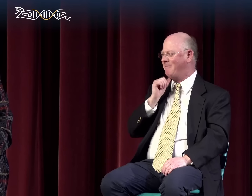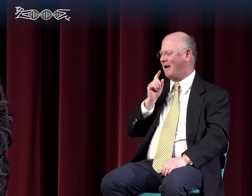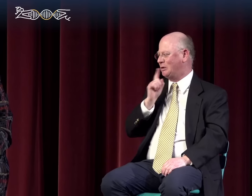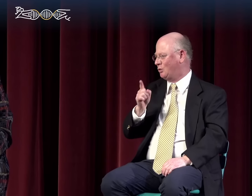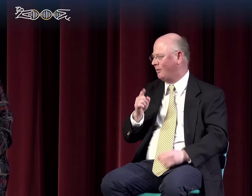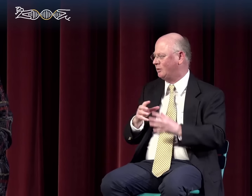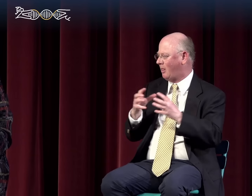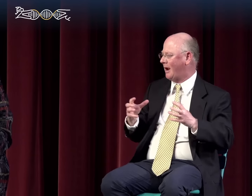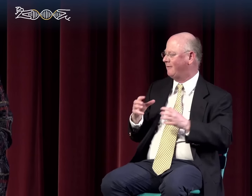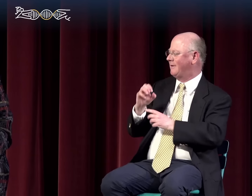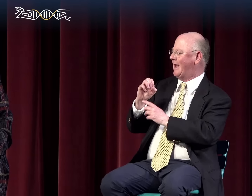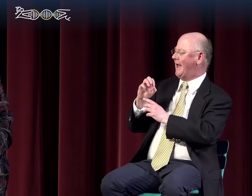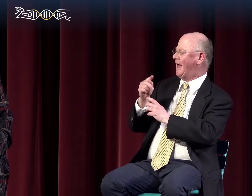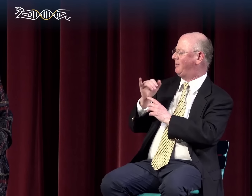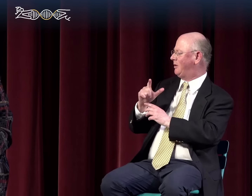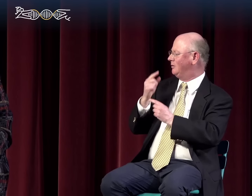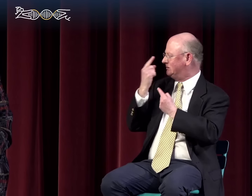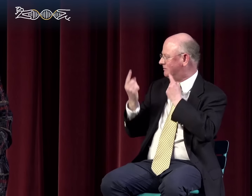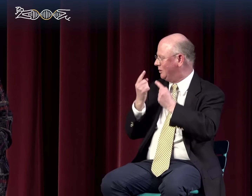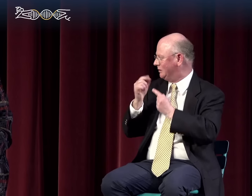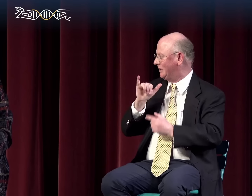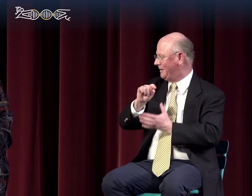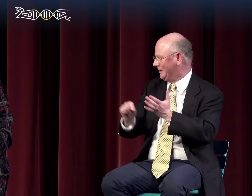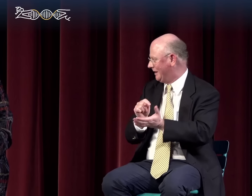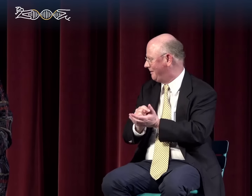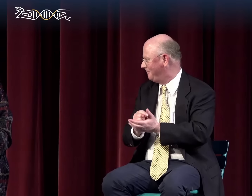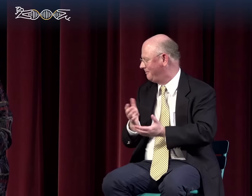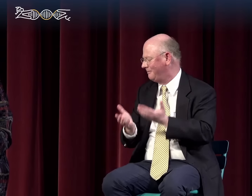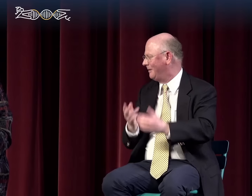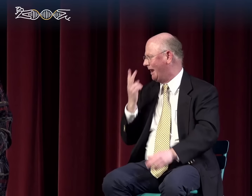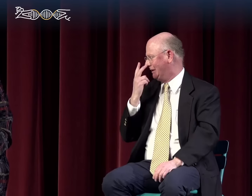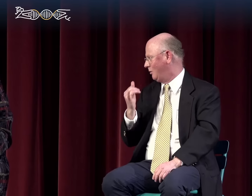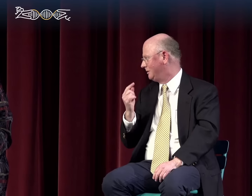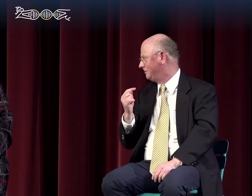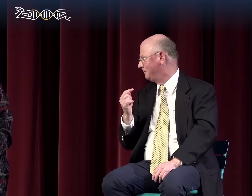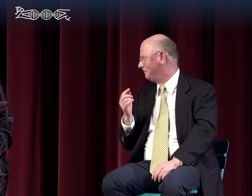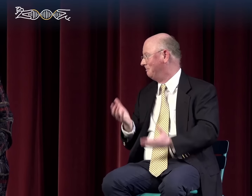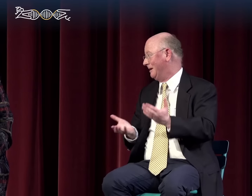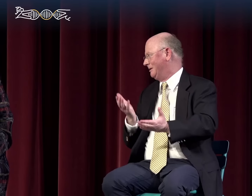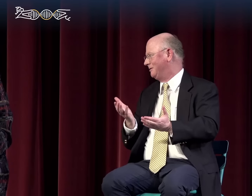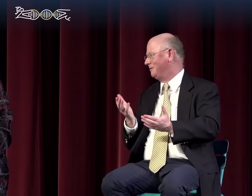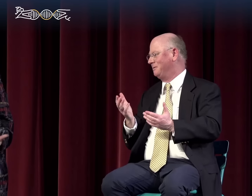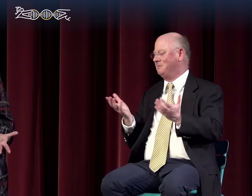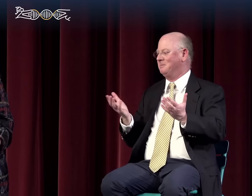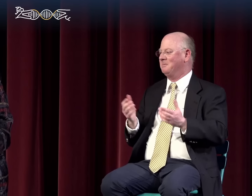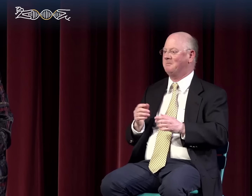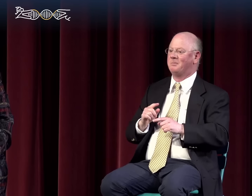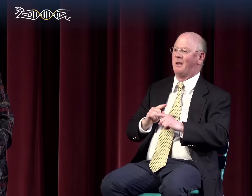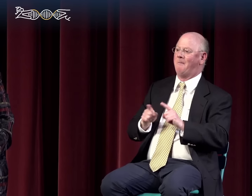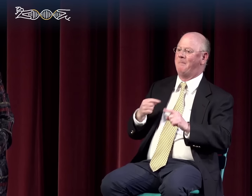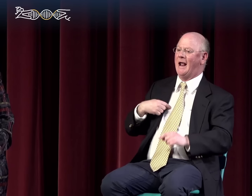I'm not sure that there was a lot of ethical consideration taken at the time. Perhaps, but I doubt it.